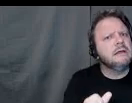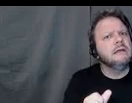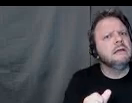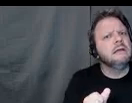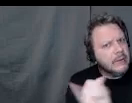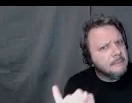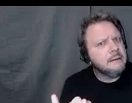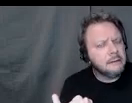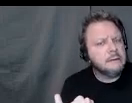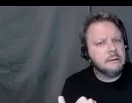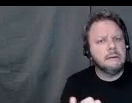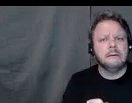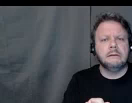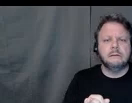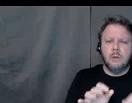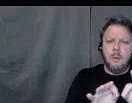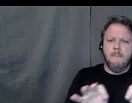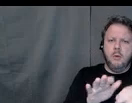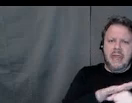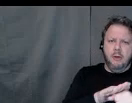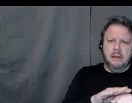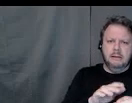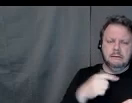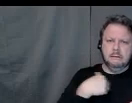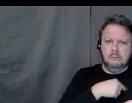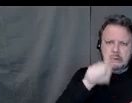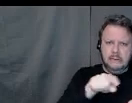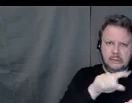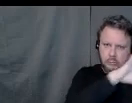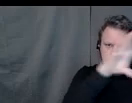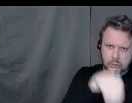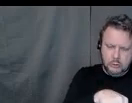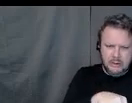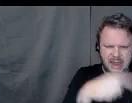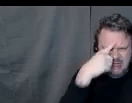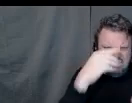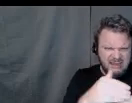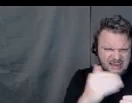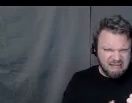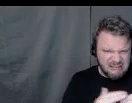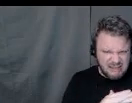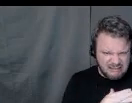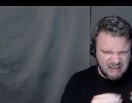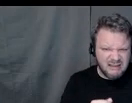So there are key areas that we need to include. I think that may be on the next slide, Divya.